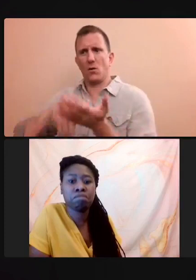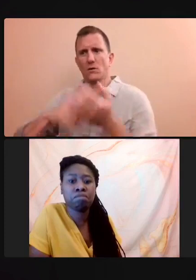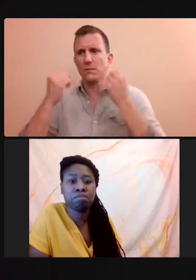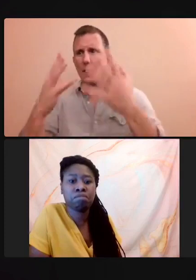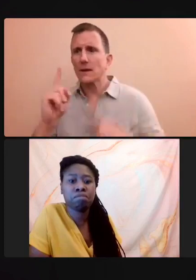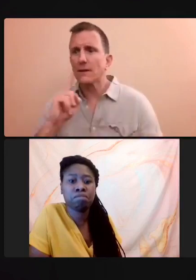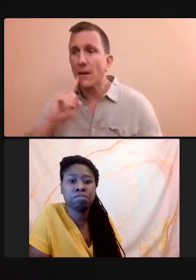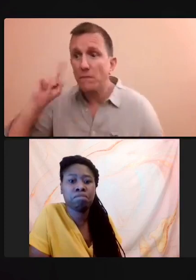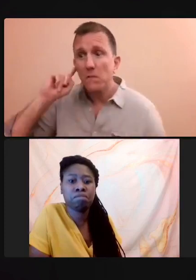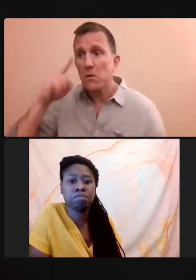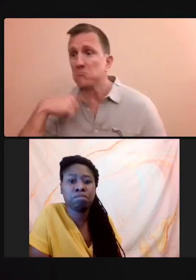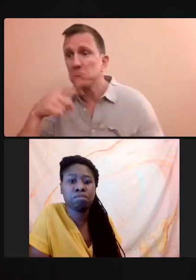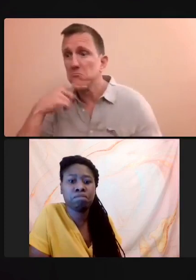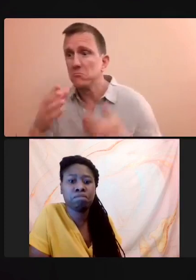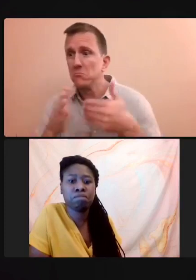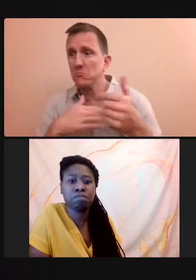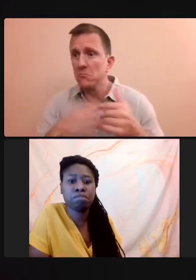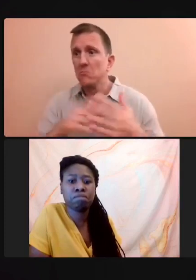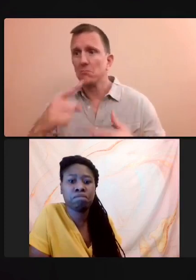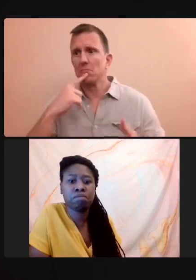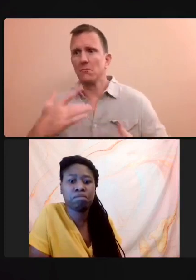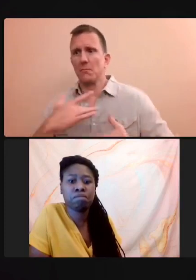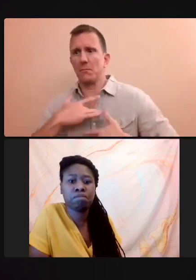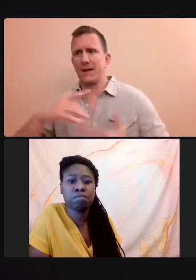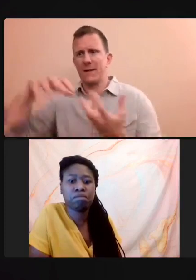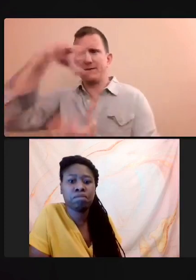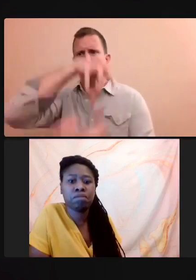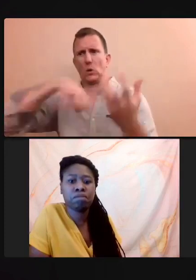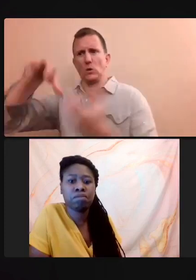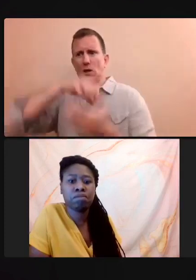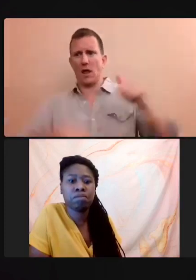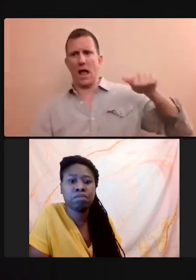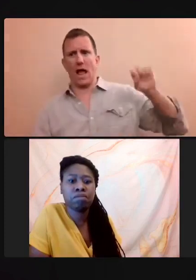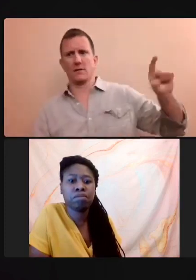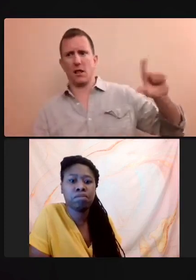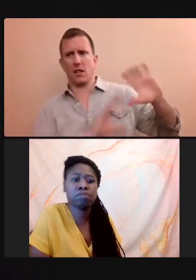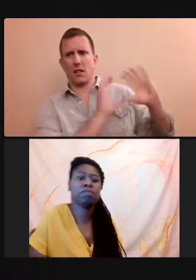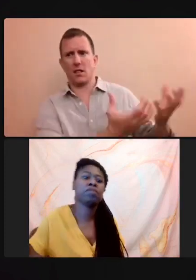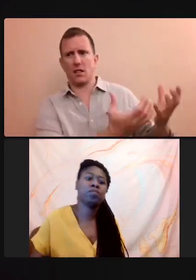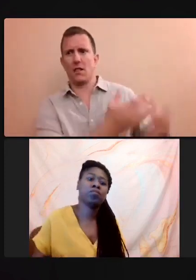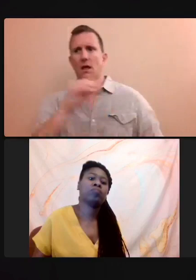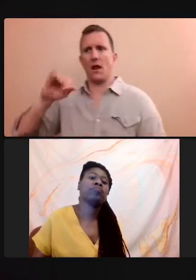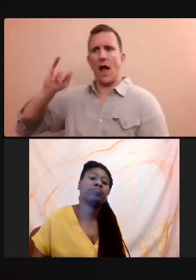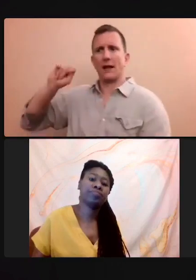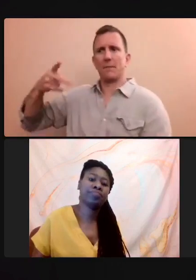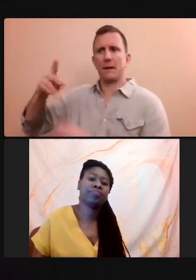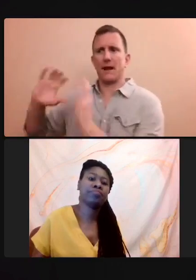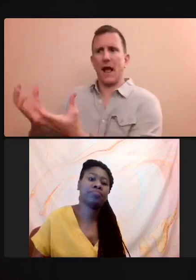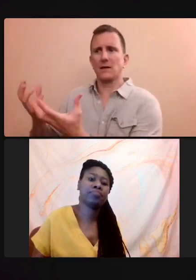our voice and advocating for who we want to work with us. Yeah, I agree.